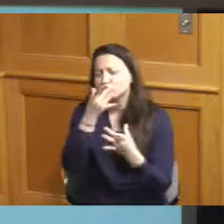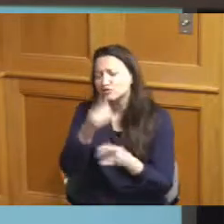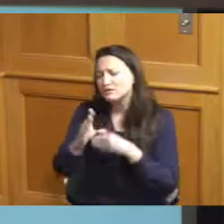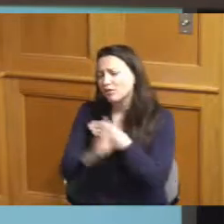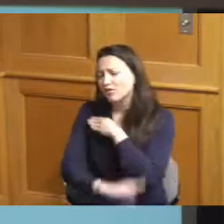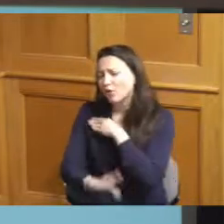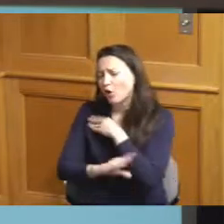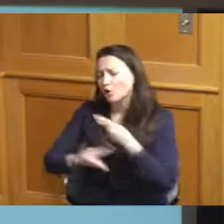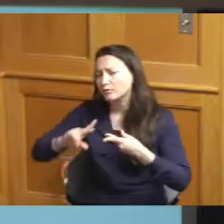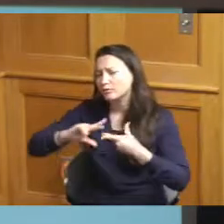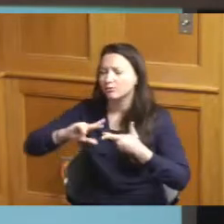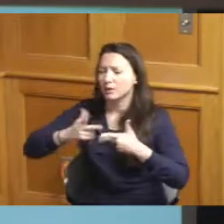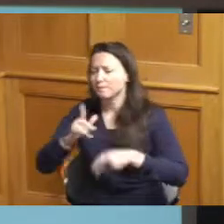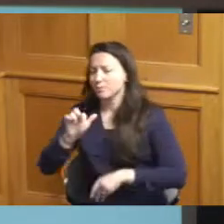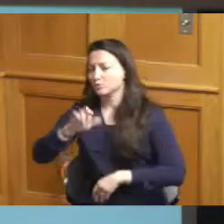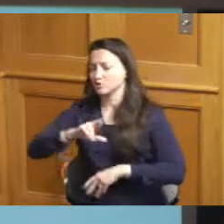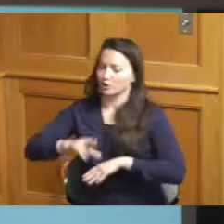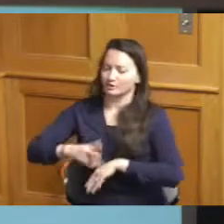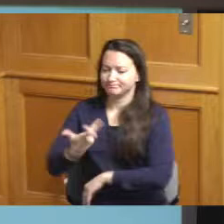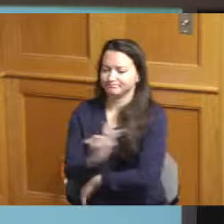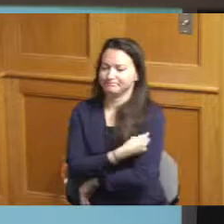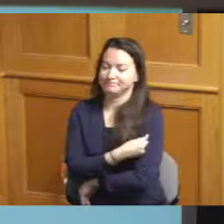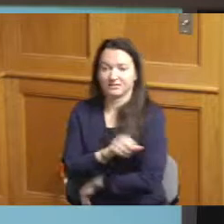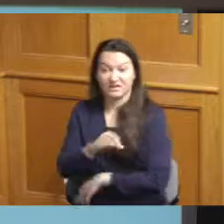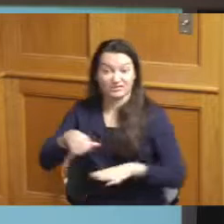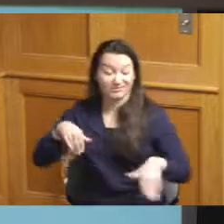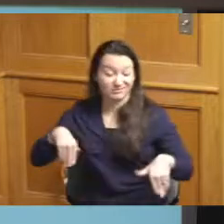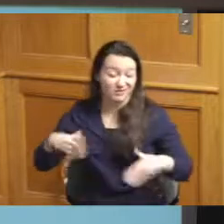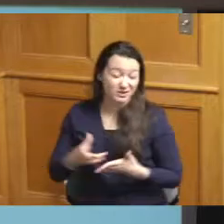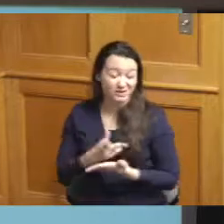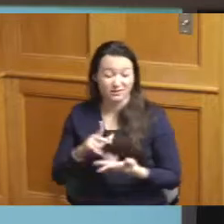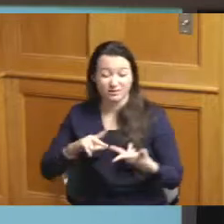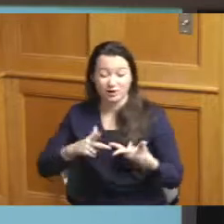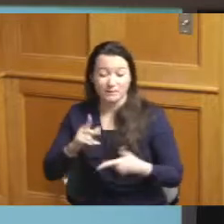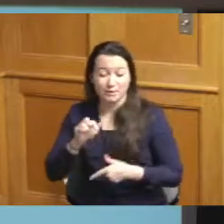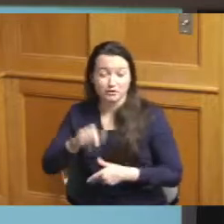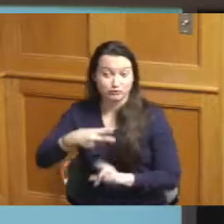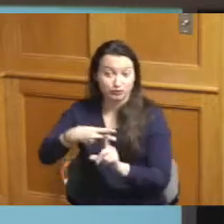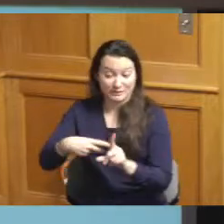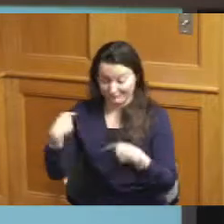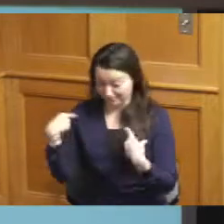booster and generally if you've not had a booster shot within the last two months you're over the